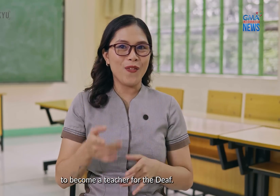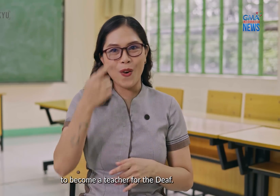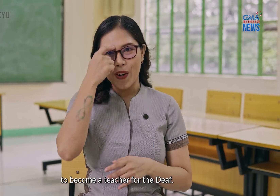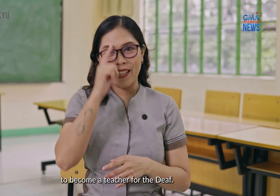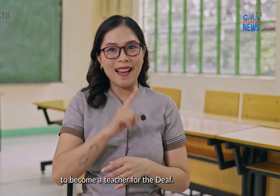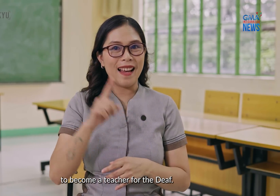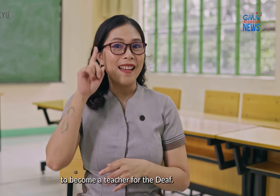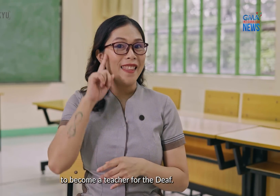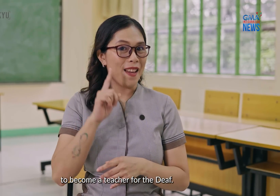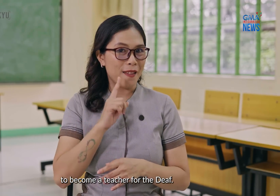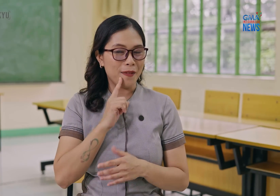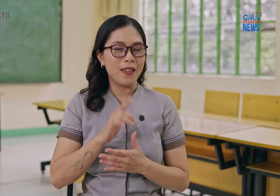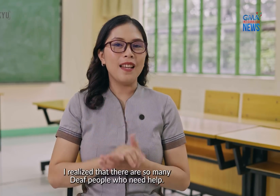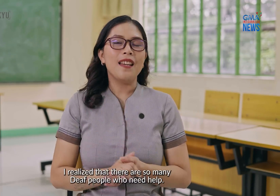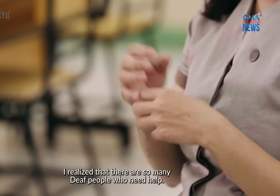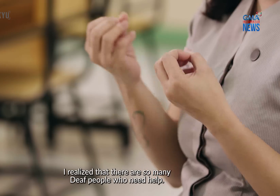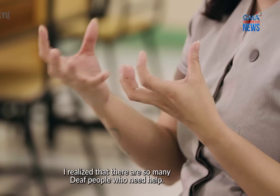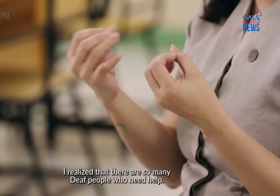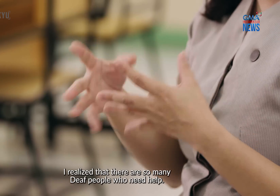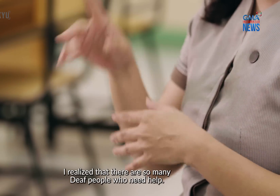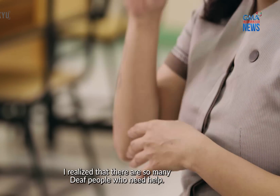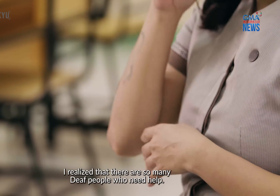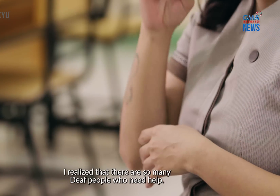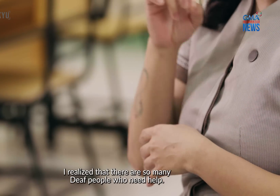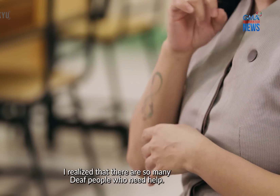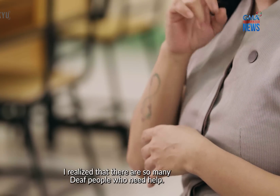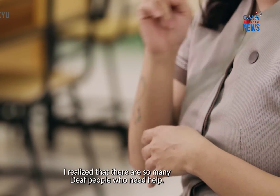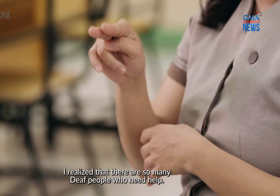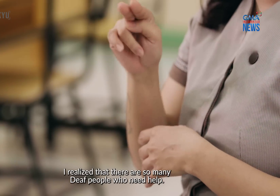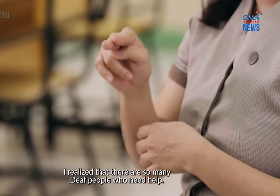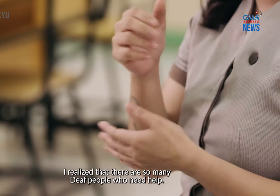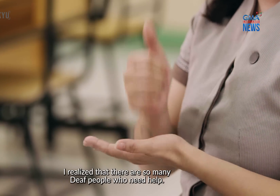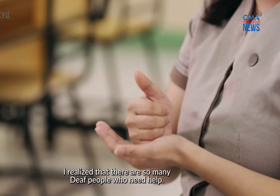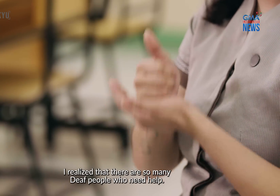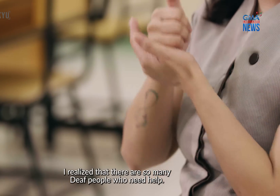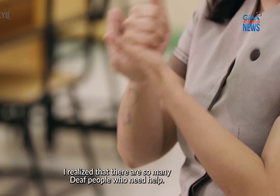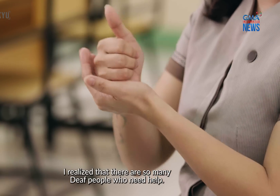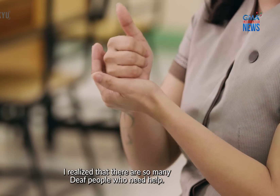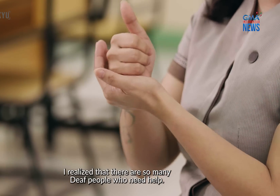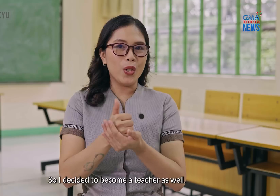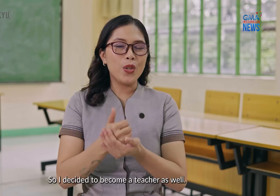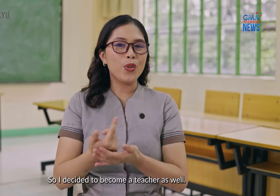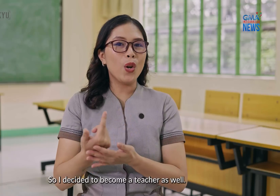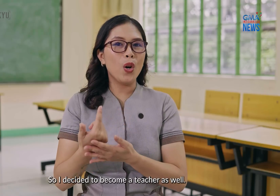I thought that maybe their presence there was also God's way of guiding me